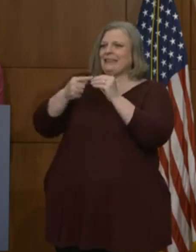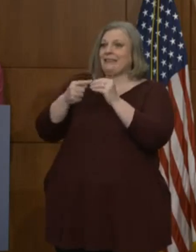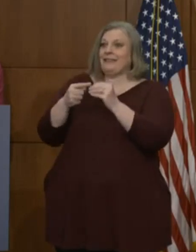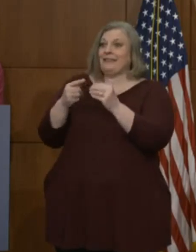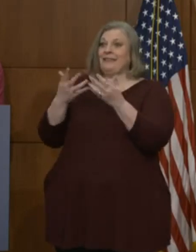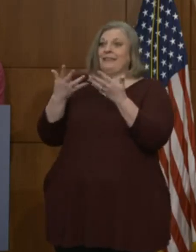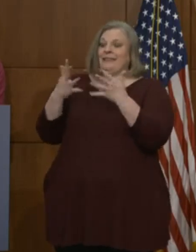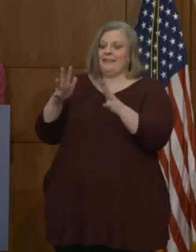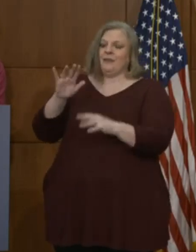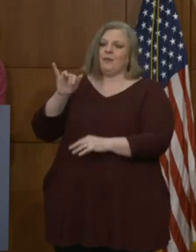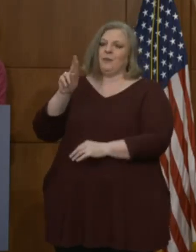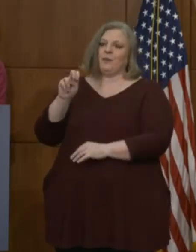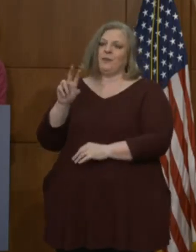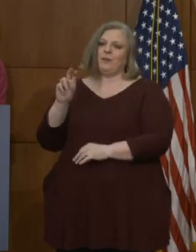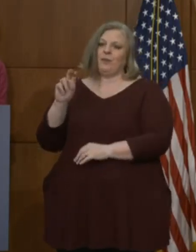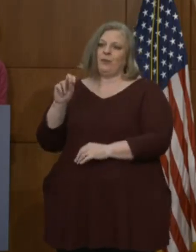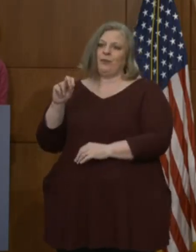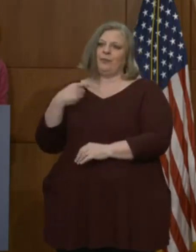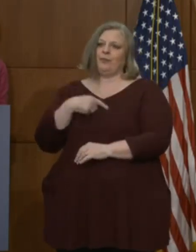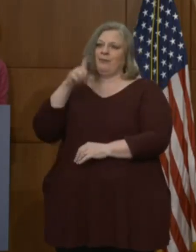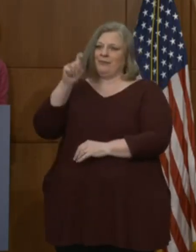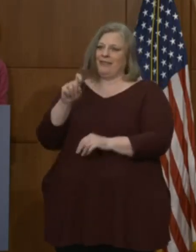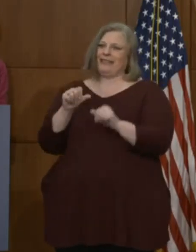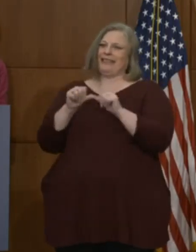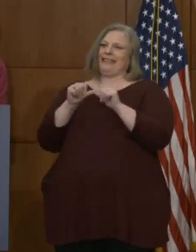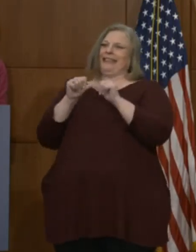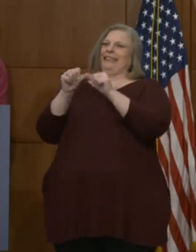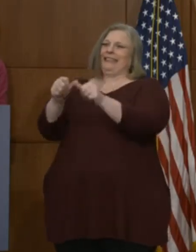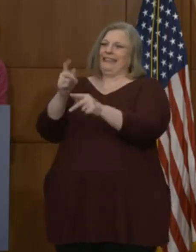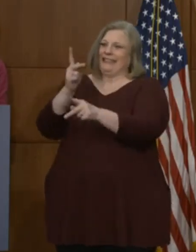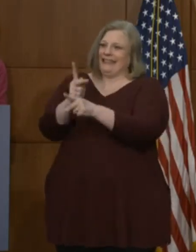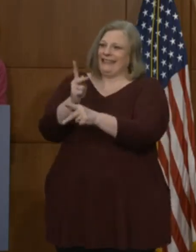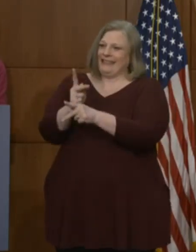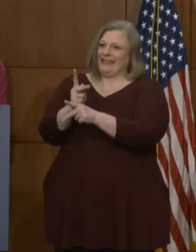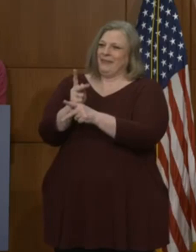FIRST IS OUR CYCLE OUR BUDGET CYCLE ENDS ON THE THIRTIETH- WE CYCLE ENDS ON THE THIRTIETH- WE NEED TO CONTINUE TO KEEP OUR